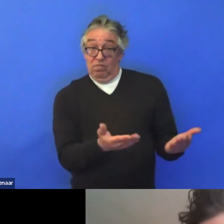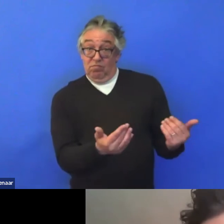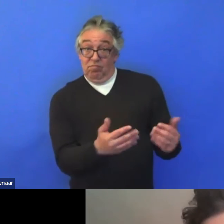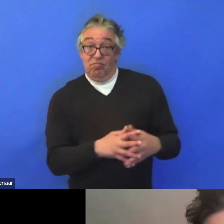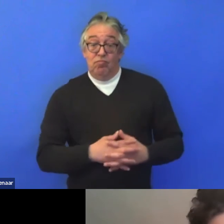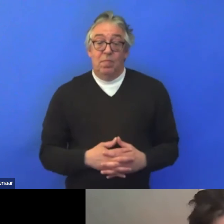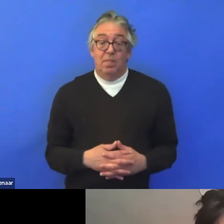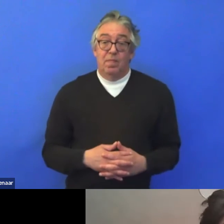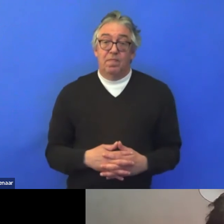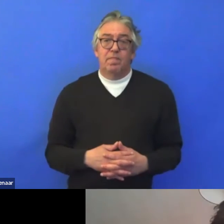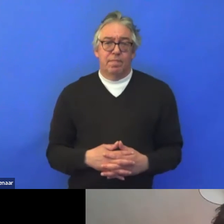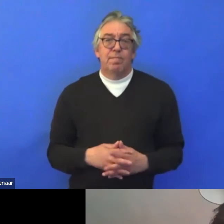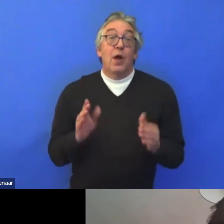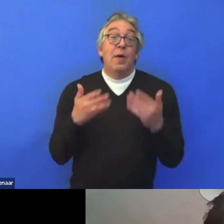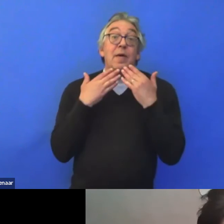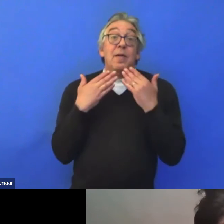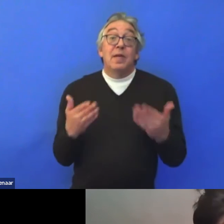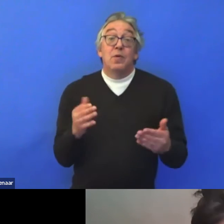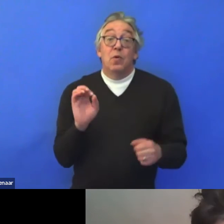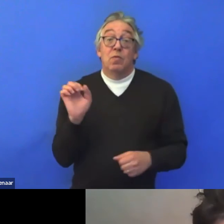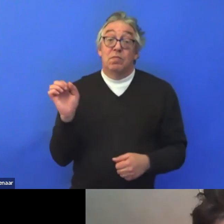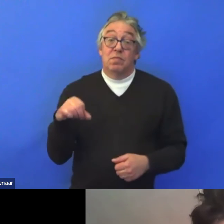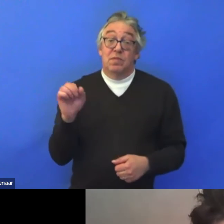Thanks. We had a good discussion.